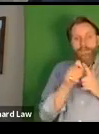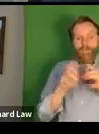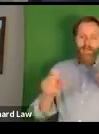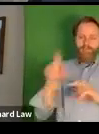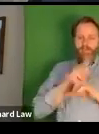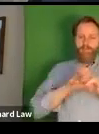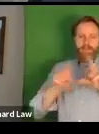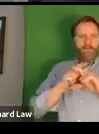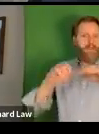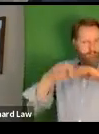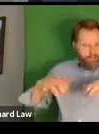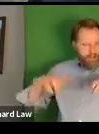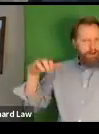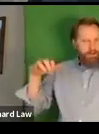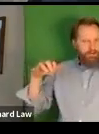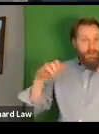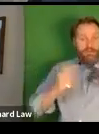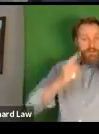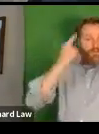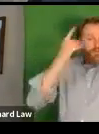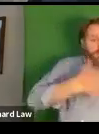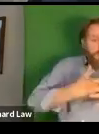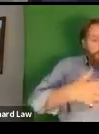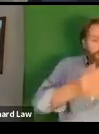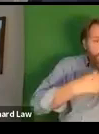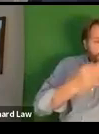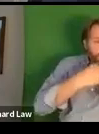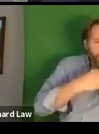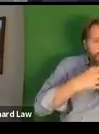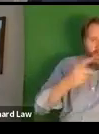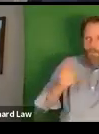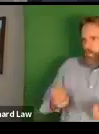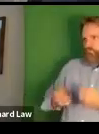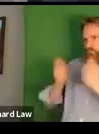posed tonight if we can we'll try and get those raised in our parliamentary group